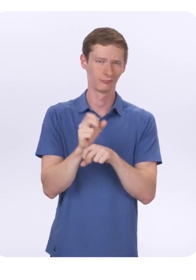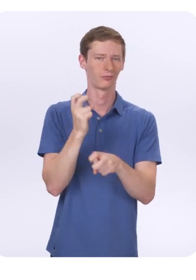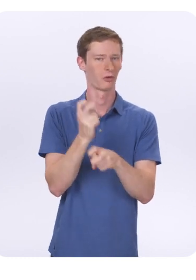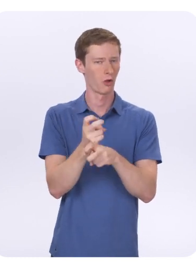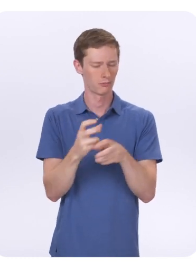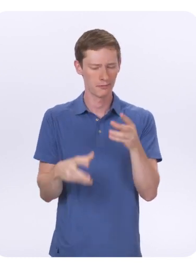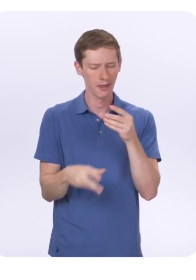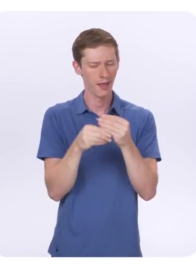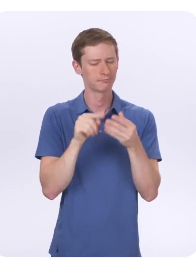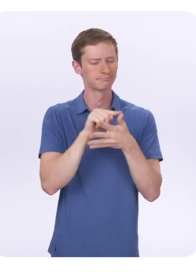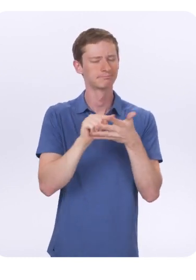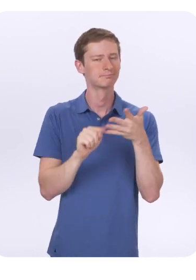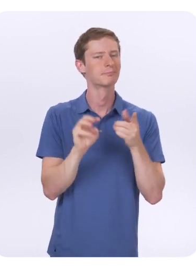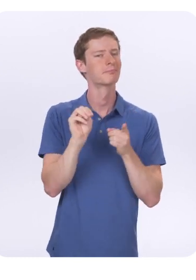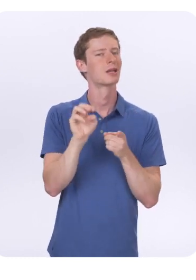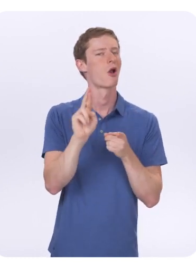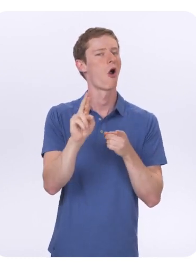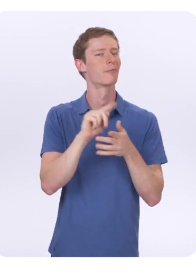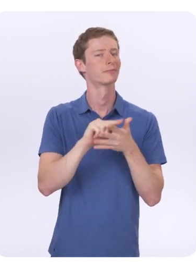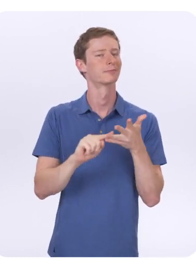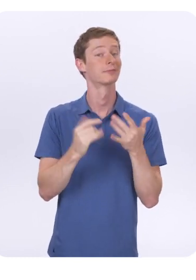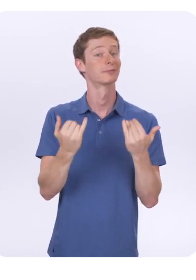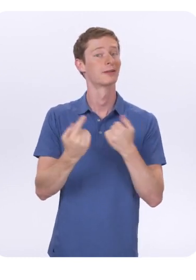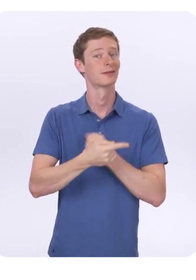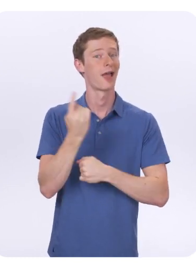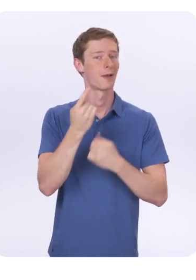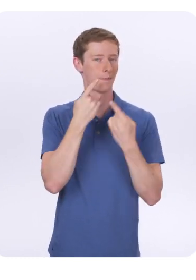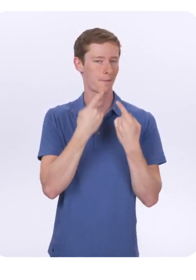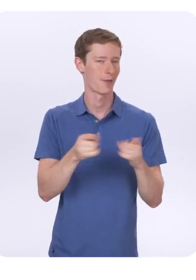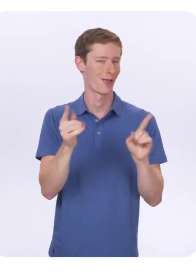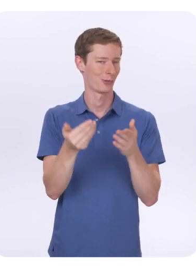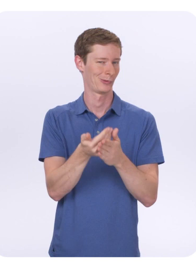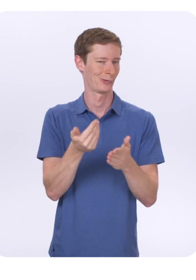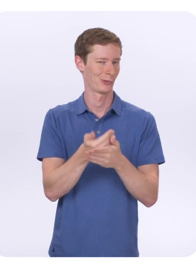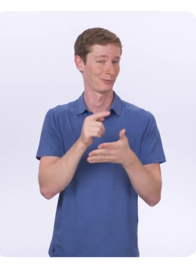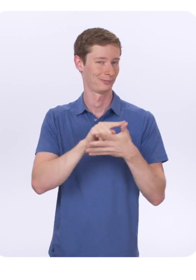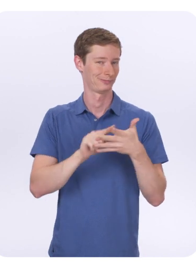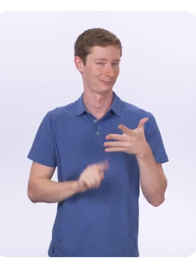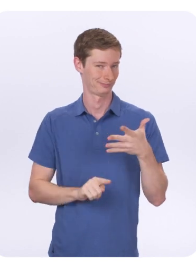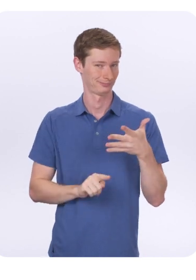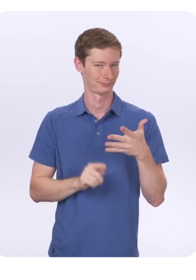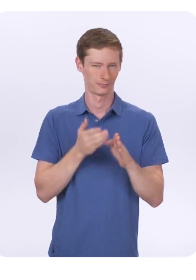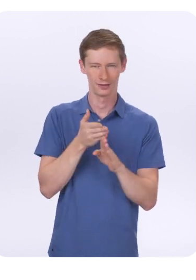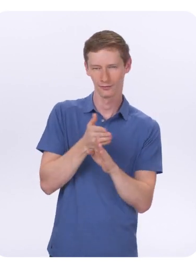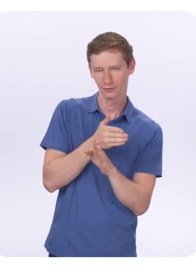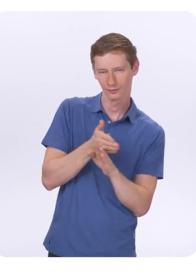So today we want to announce some new WebXR features. Before that, I want to also mention